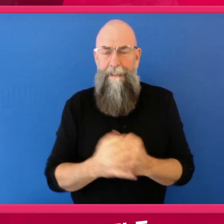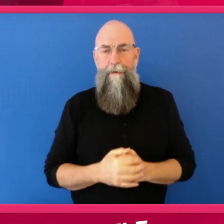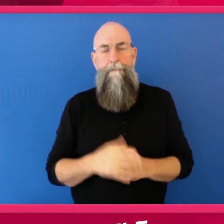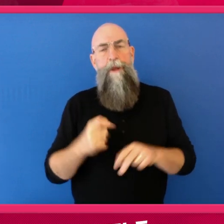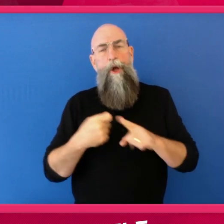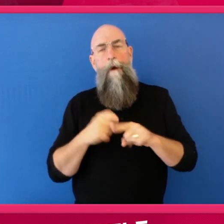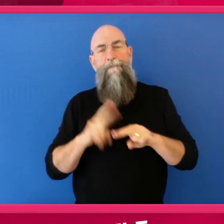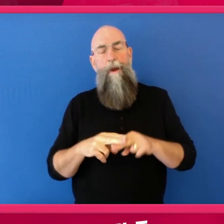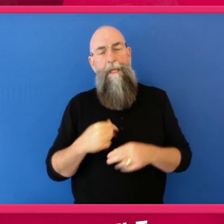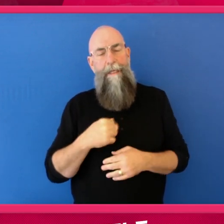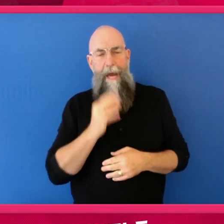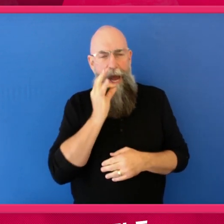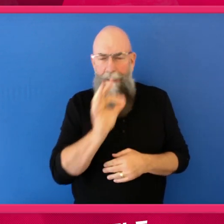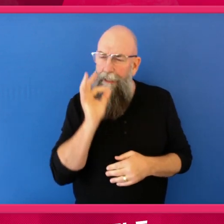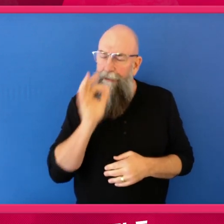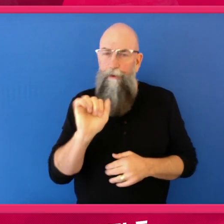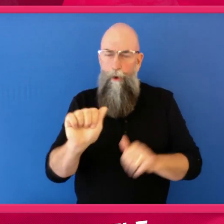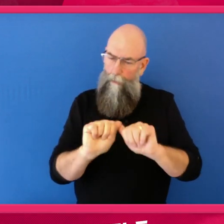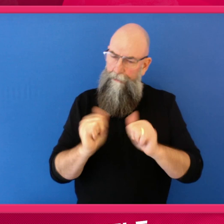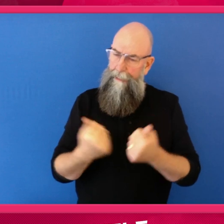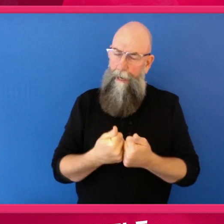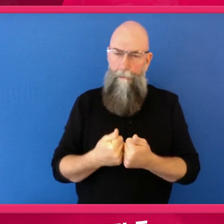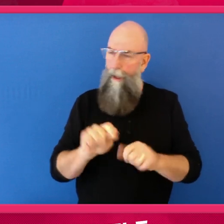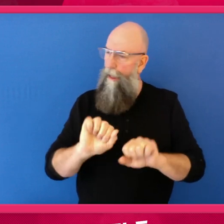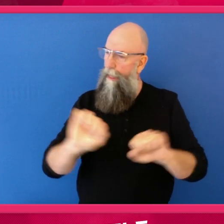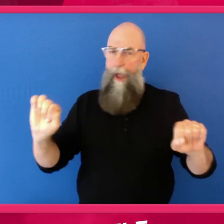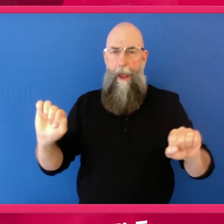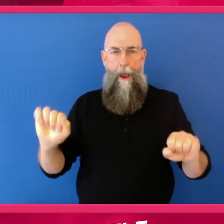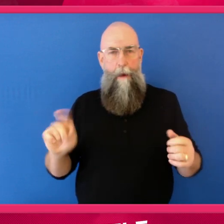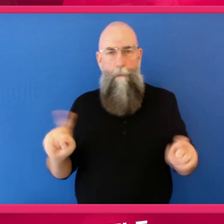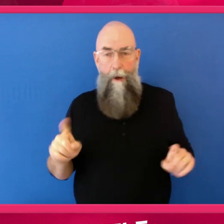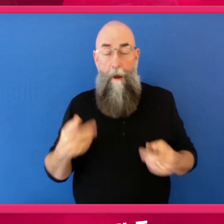team? We've had the, we've had the first 24 hours go by, six gold medals, we're leading